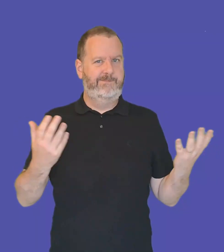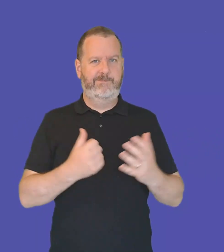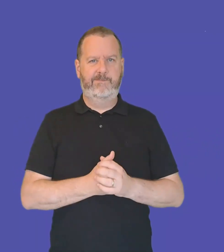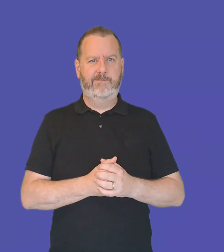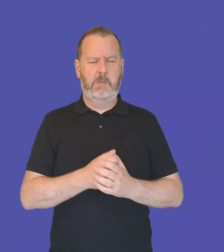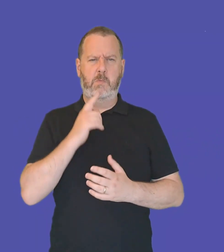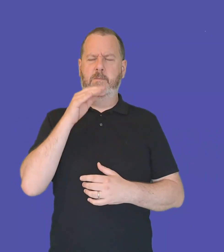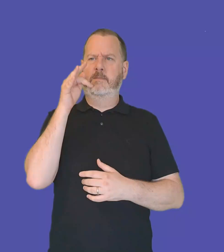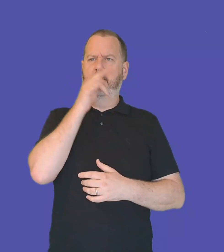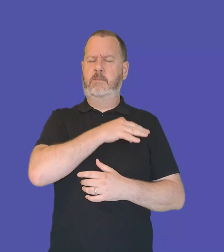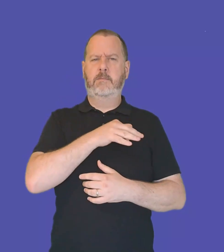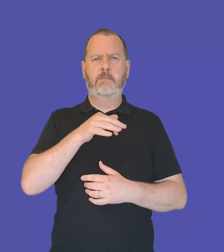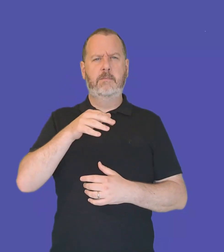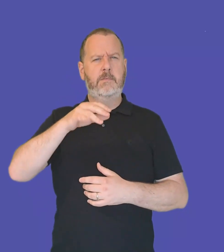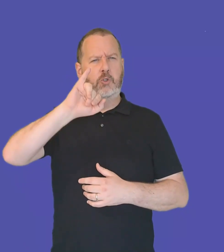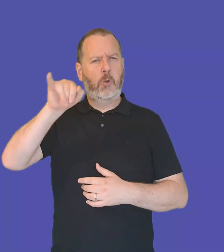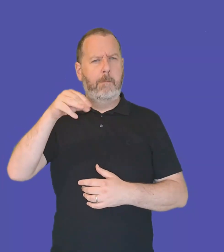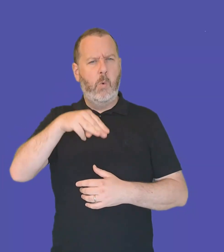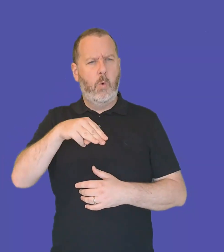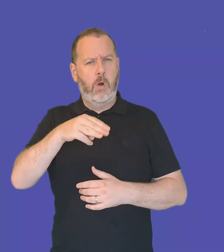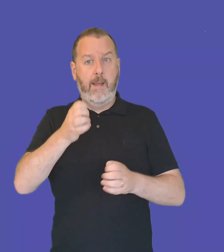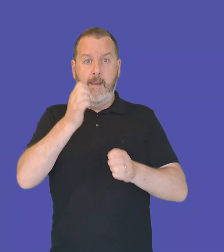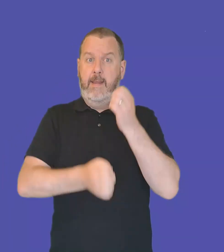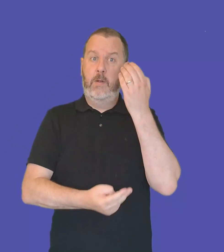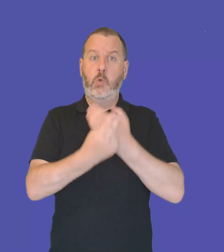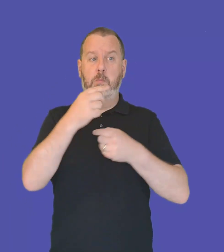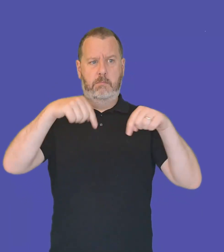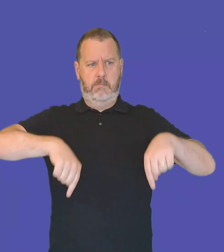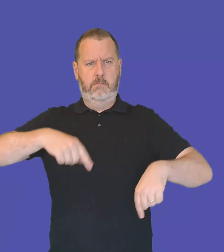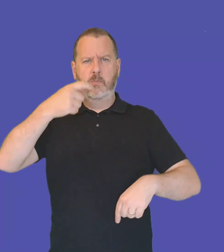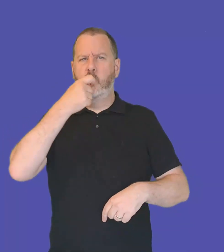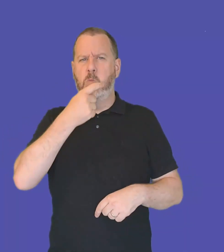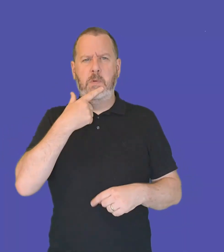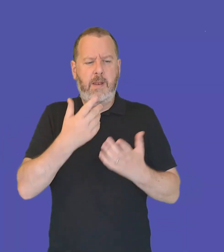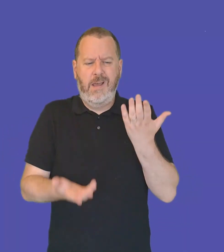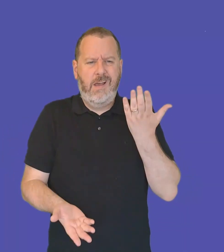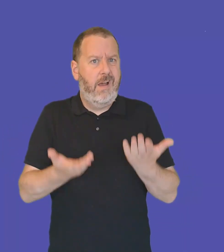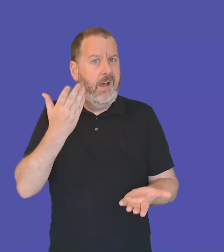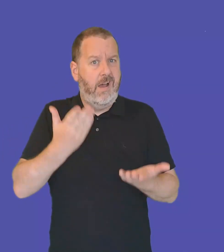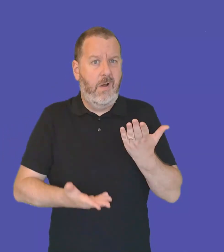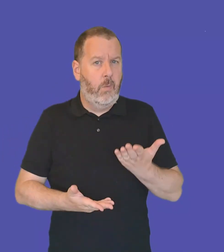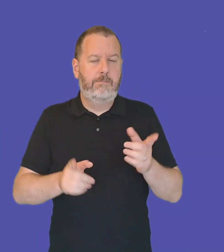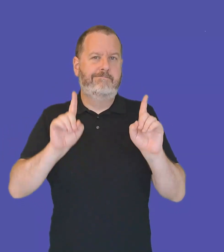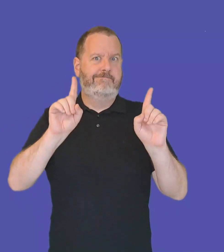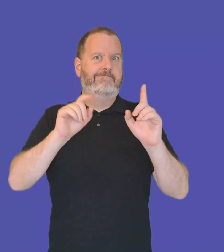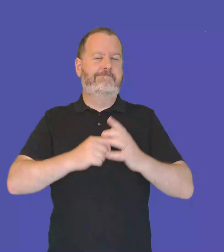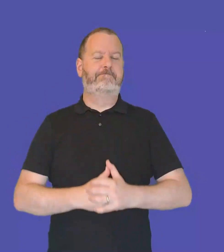But how did John Moore end up in Dublin?